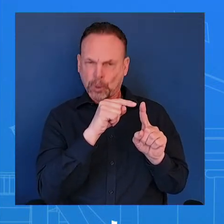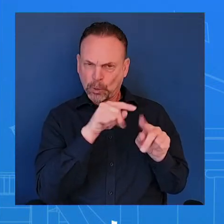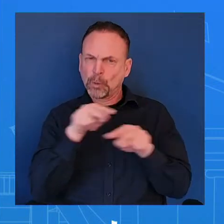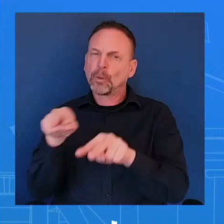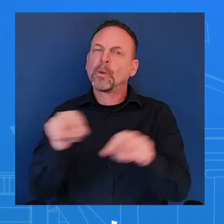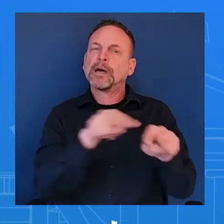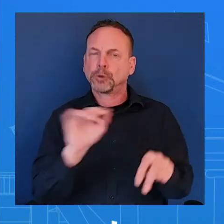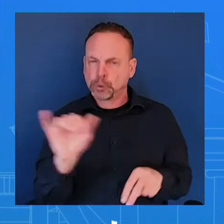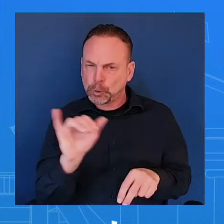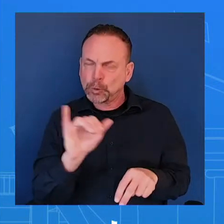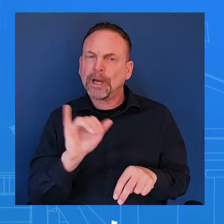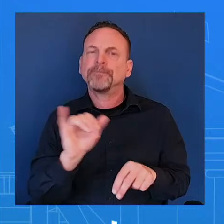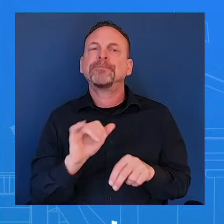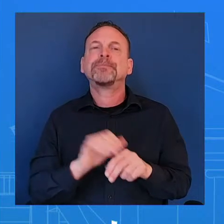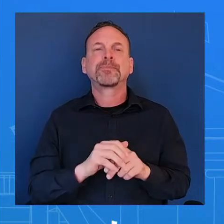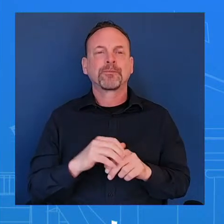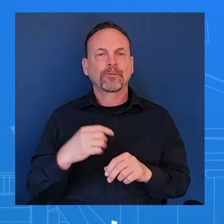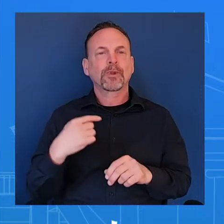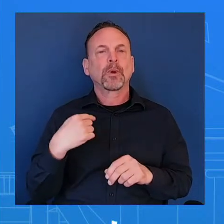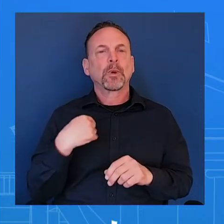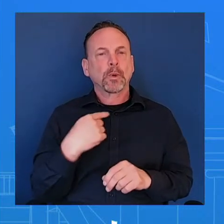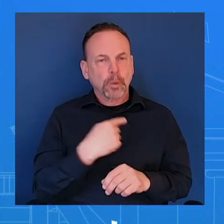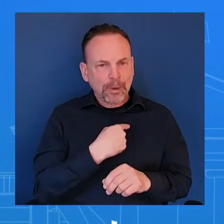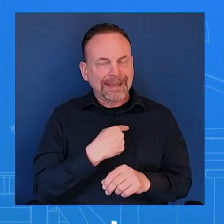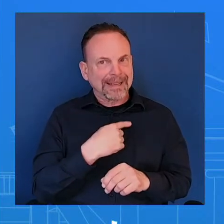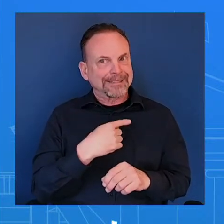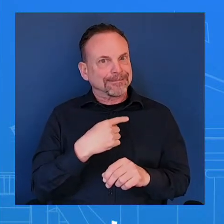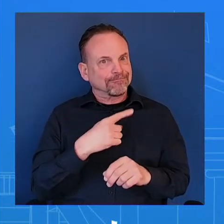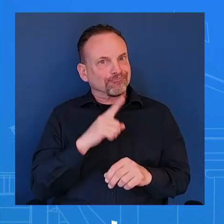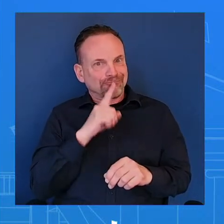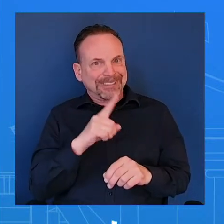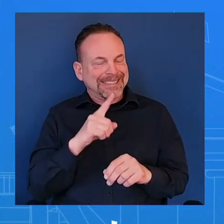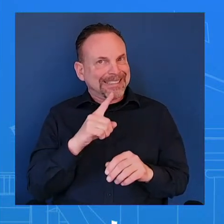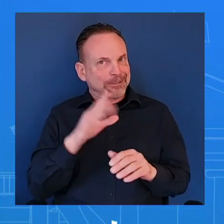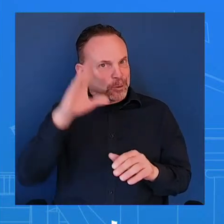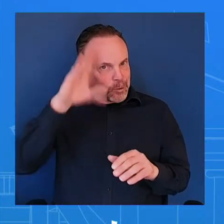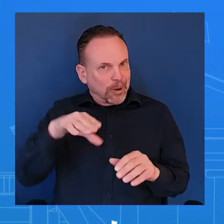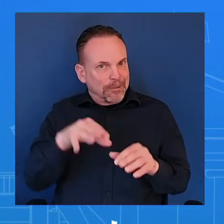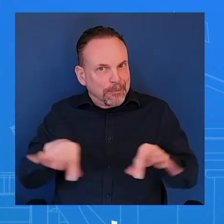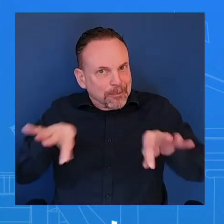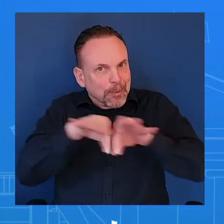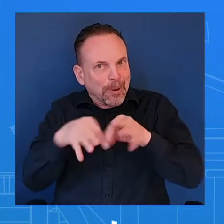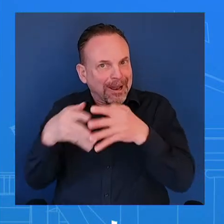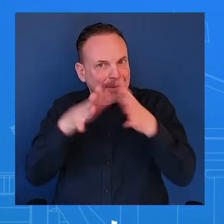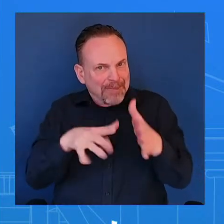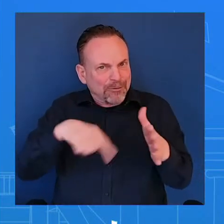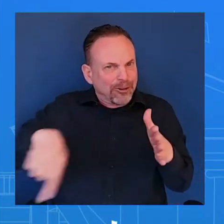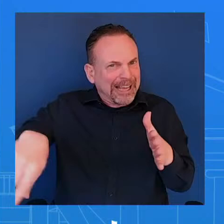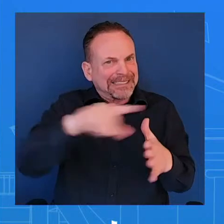It is very important to this President. Our top priority is to keep communities healthy, safe, and informed. We are closely tracking this,